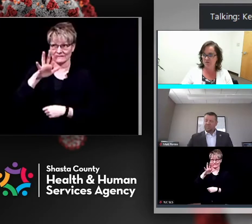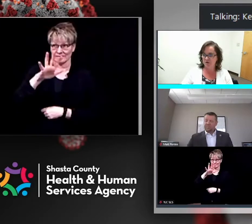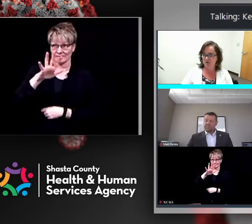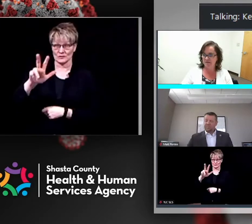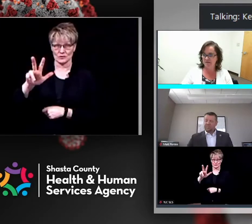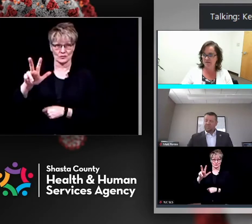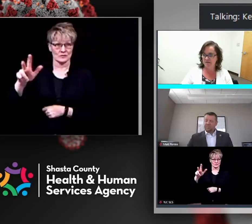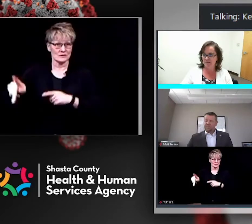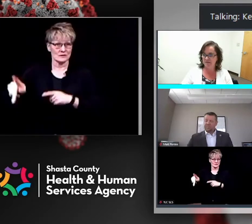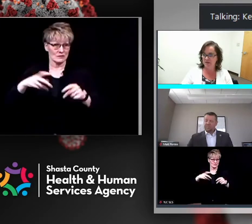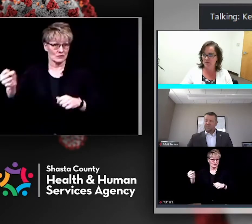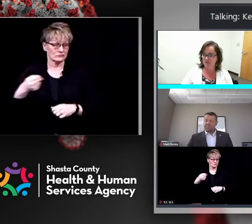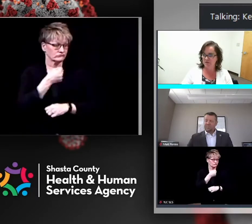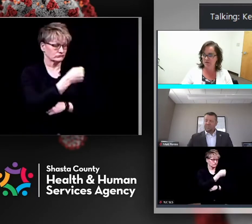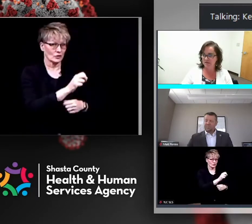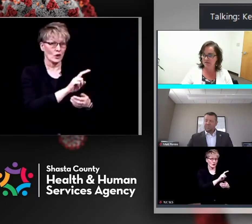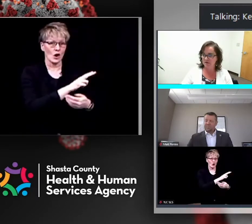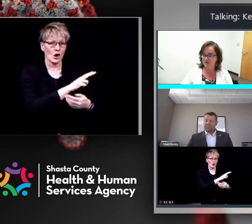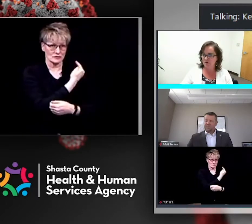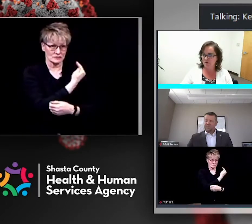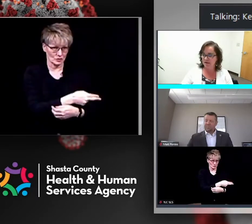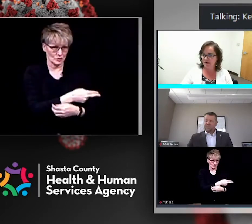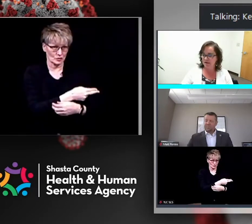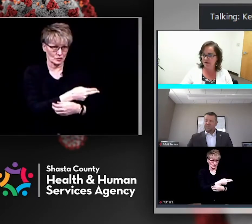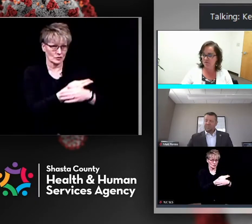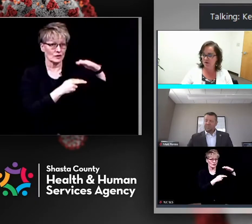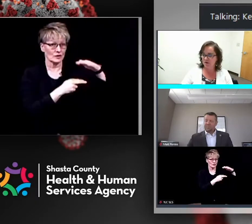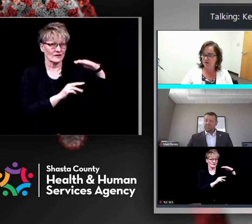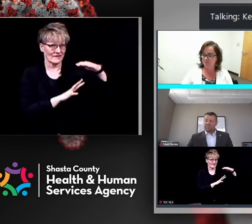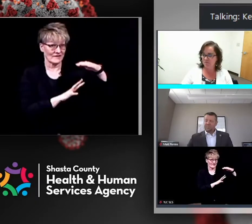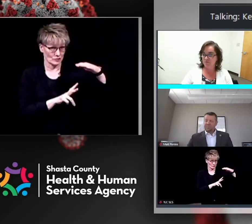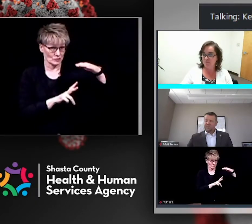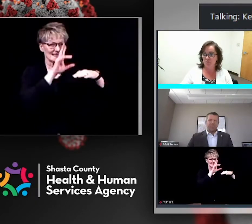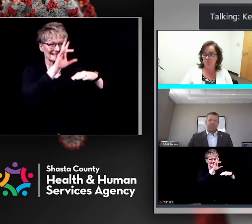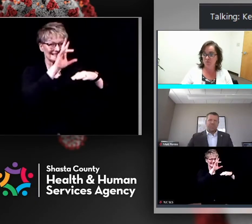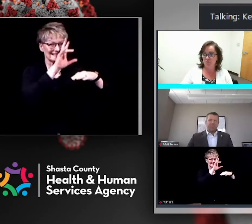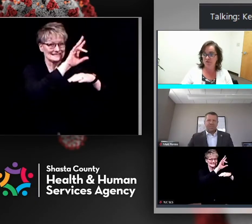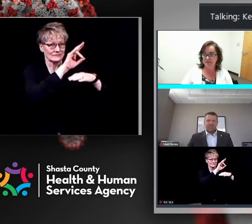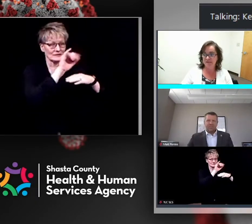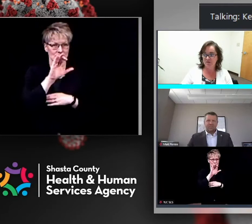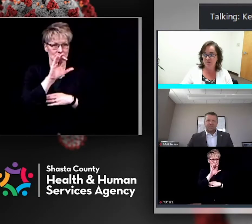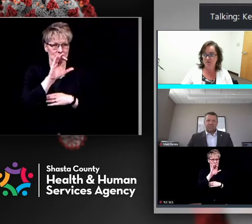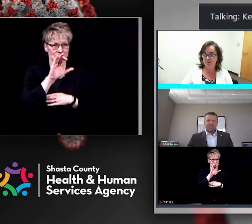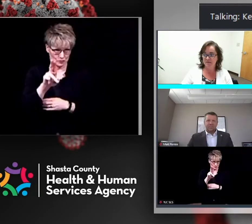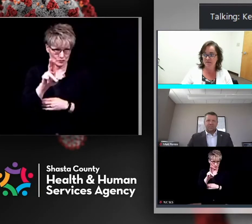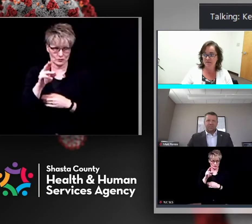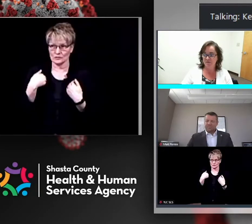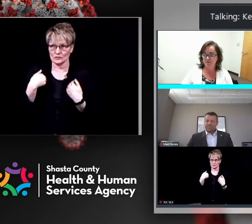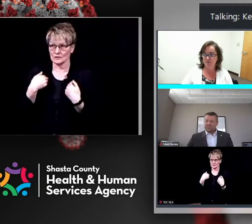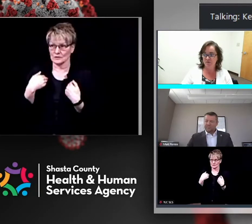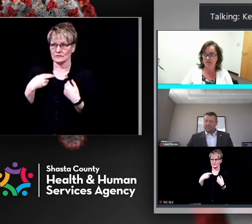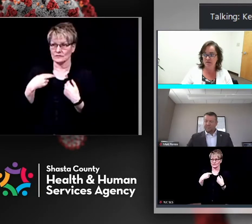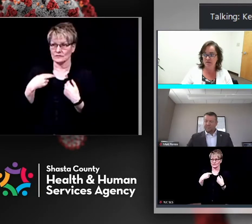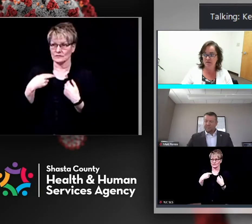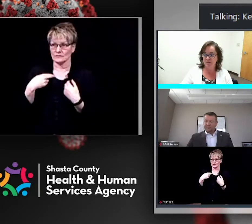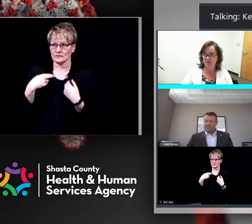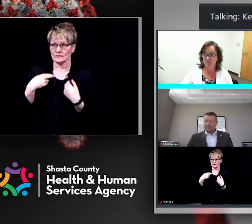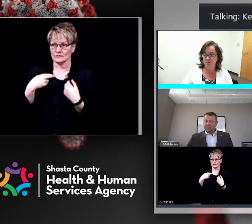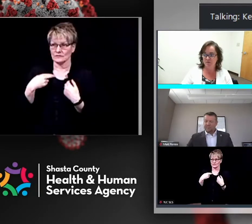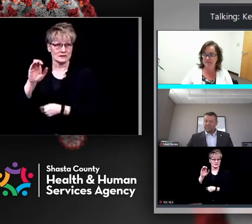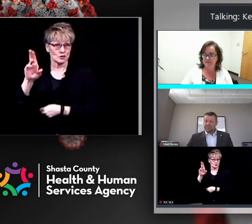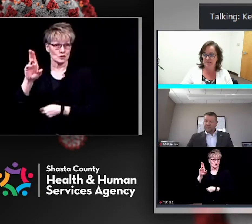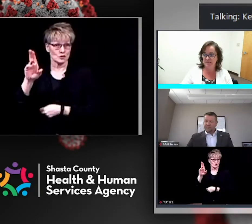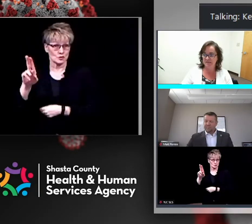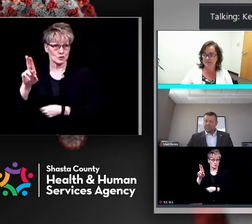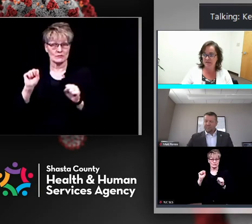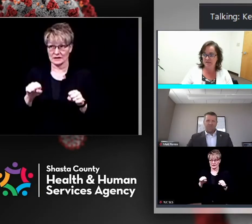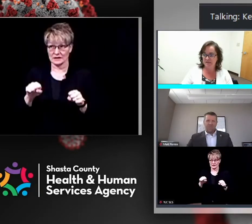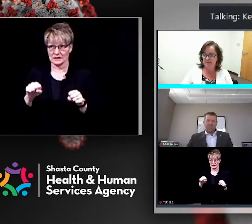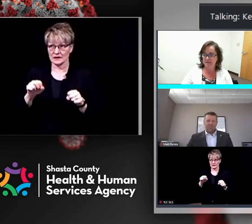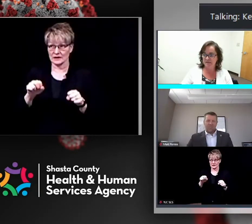in the intensive care unit. We have an available regional ICU capacity of 30.5%. As of yesterday,